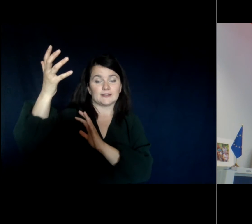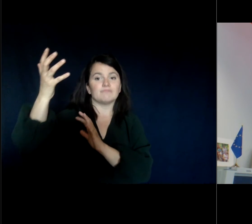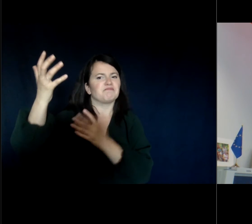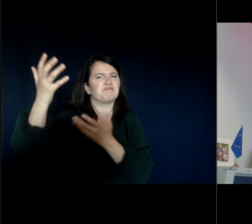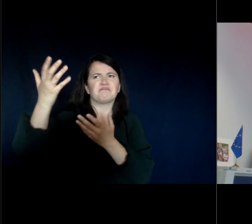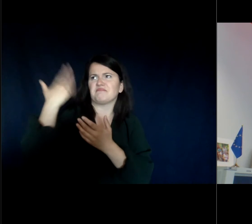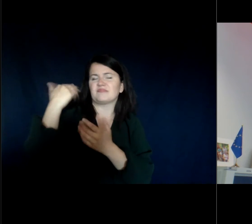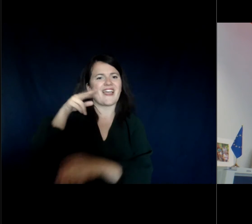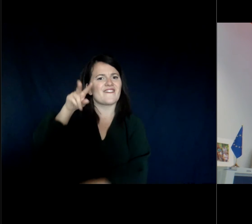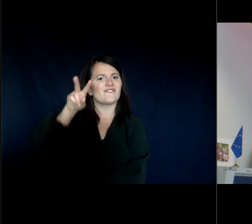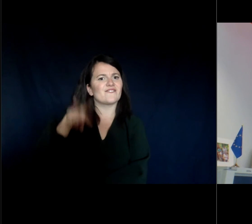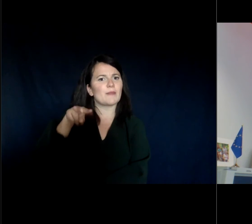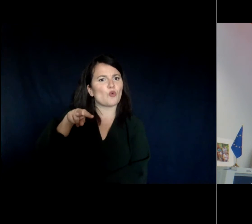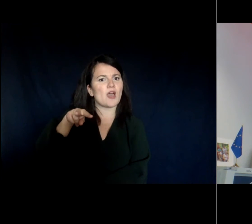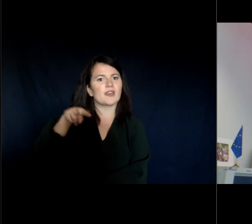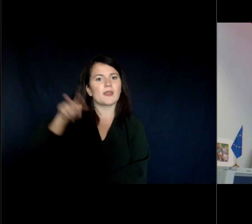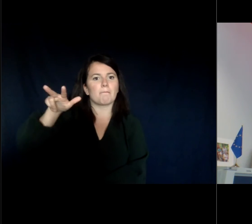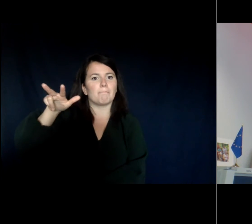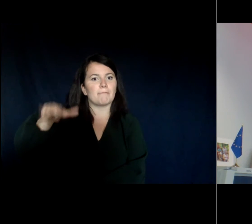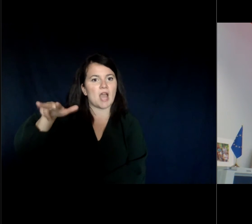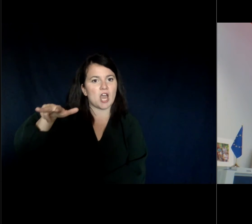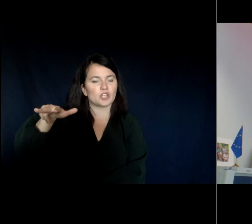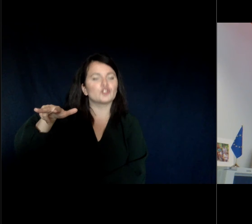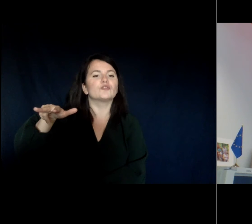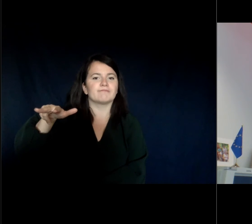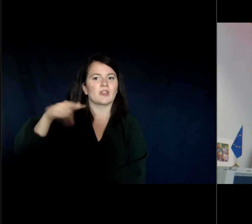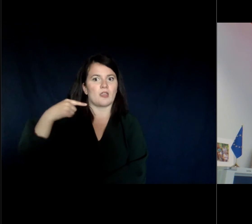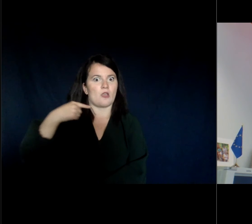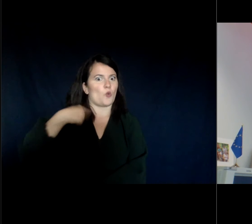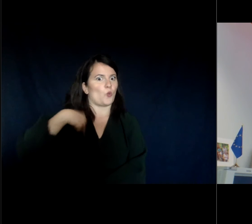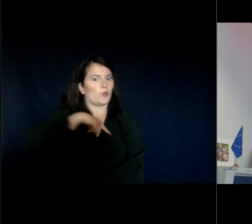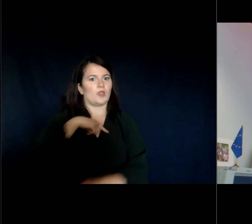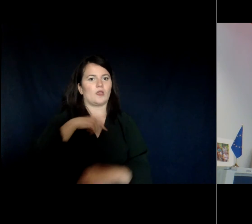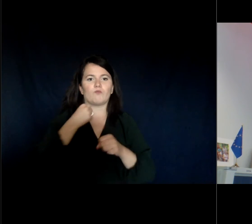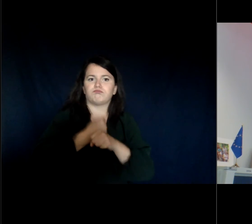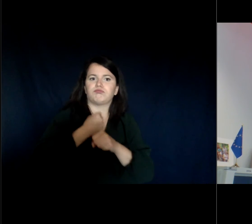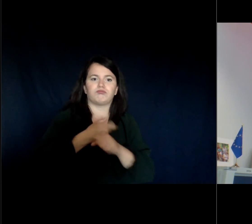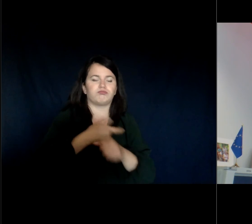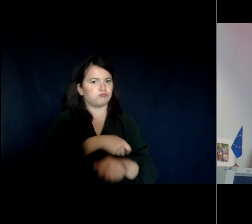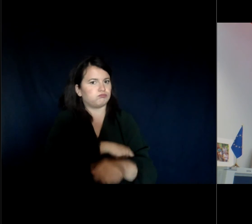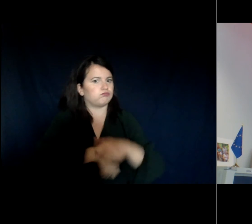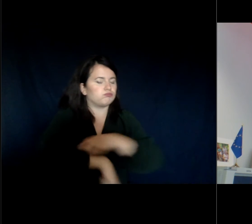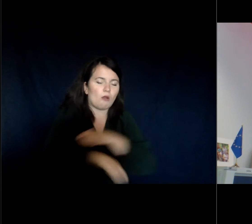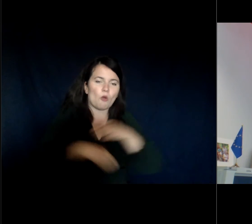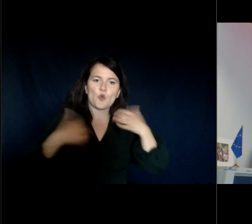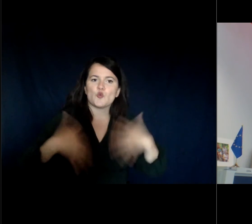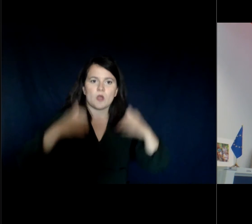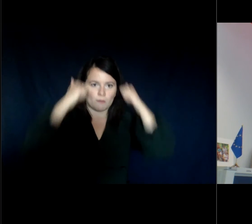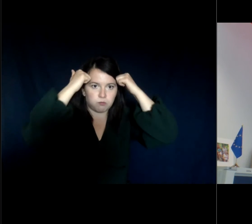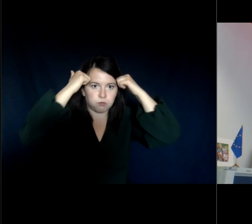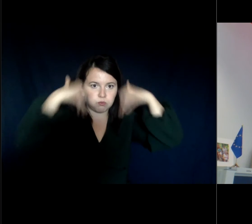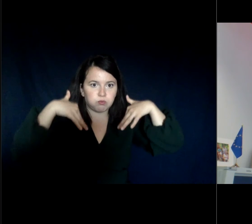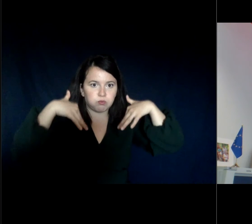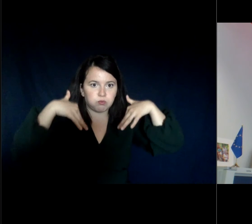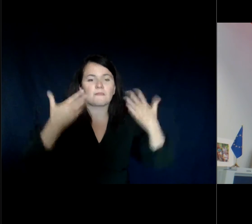early March we're working hard and try to support social service providers across the European continent.